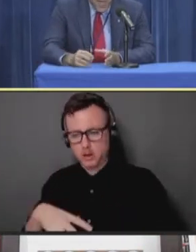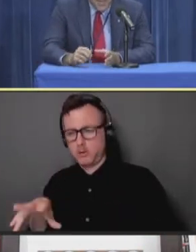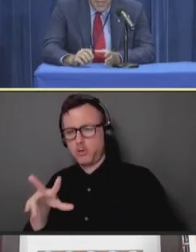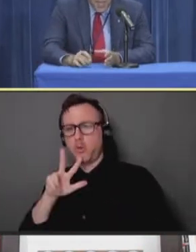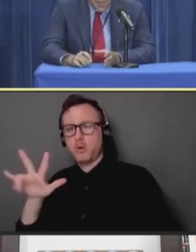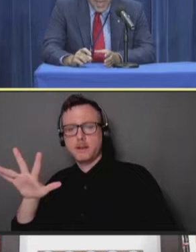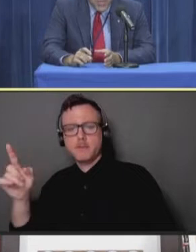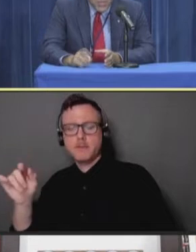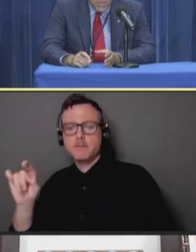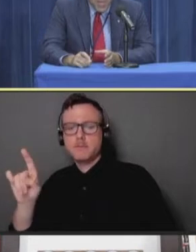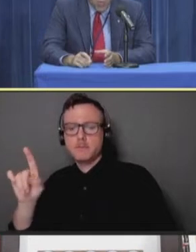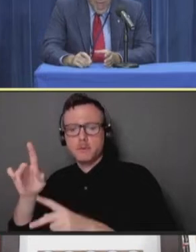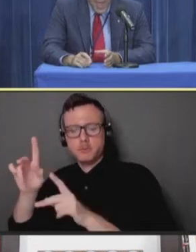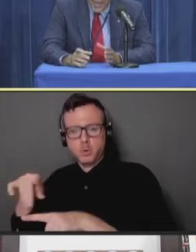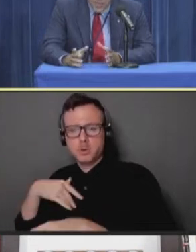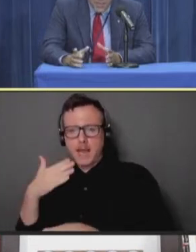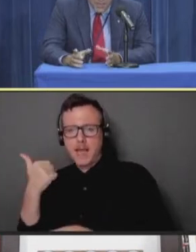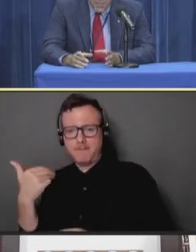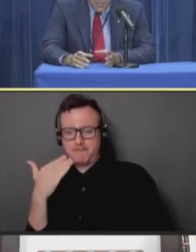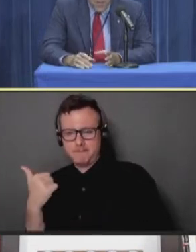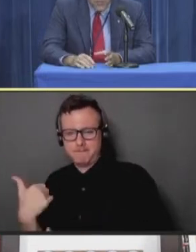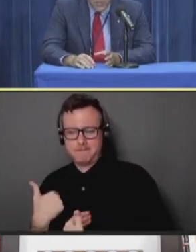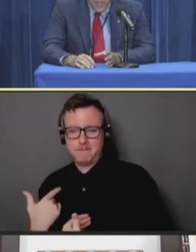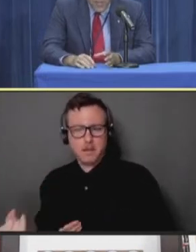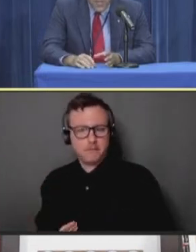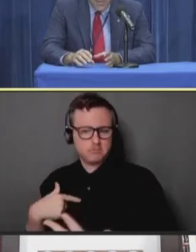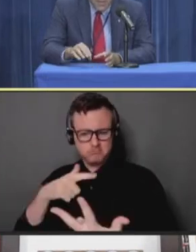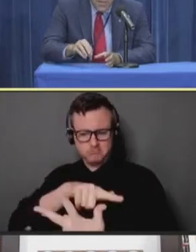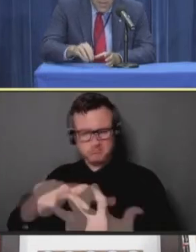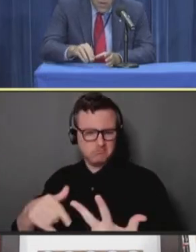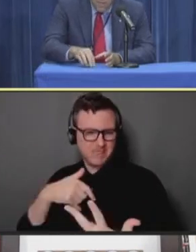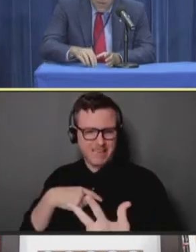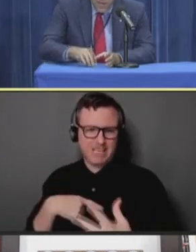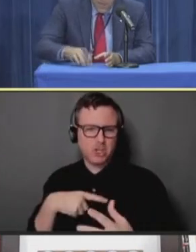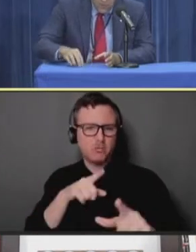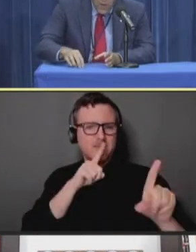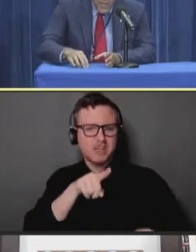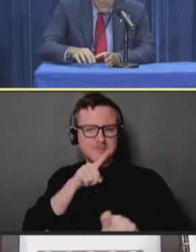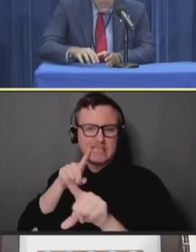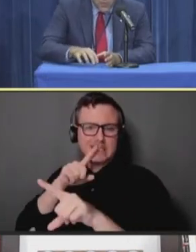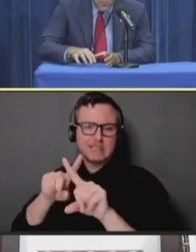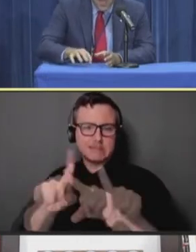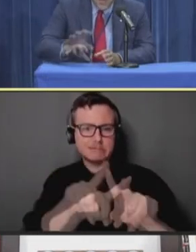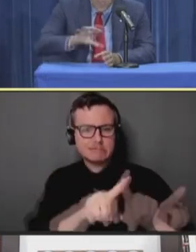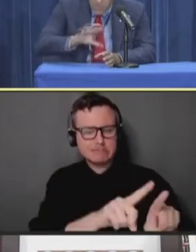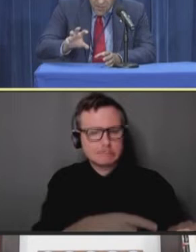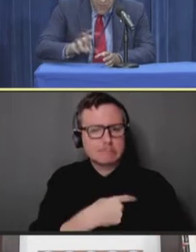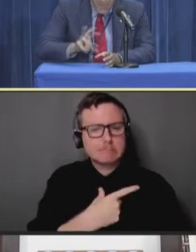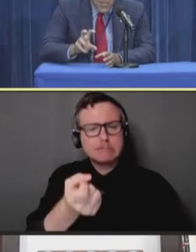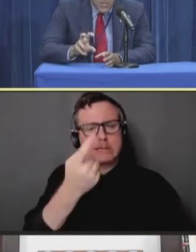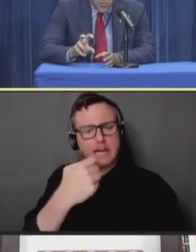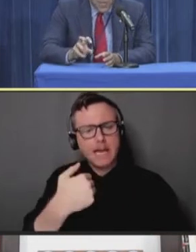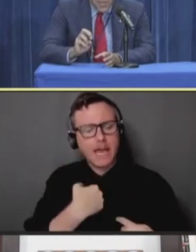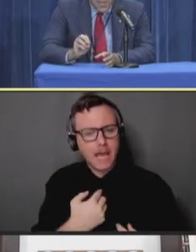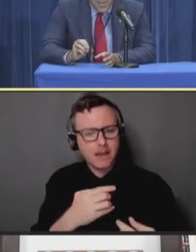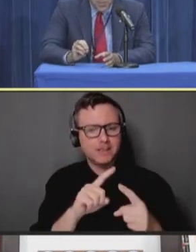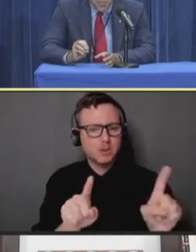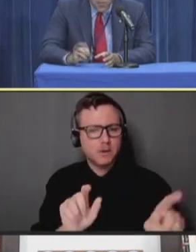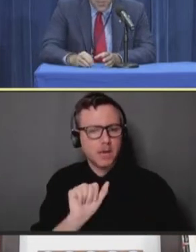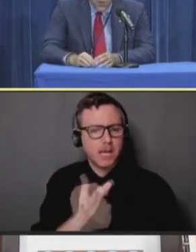to the same antigen the same way. And I've seen this in some of my own studies, but offering different ways for them to respond, because there's different antigens present, I think, is important.